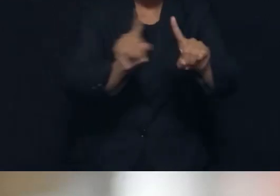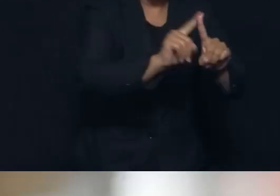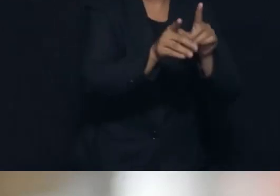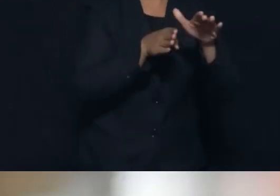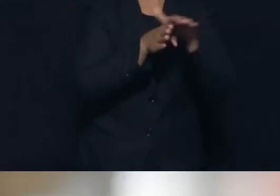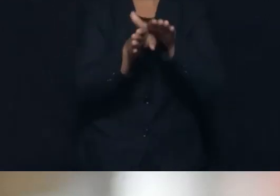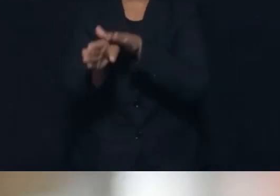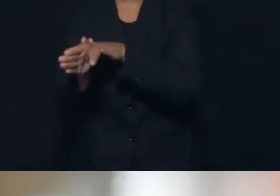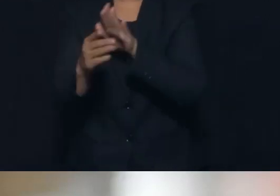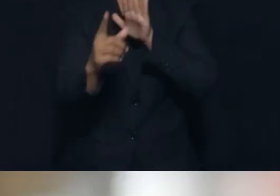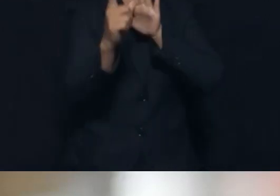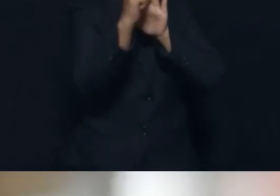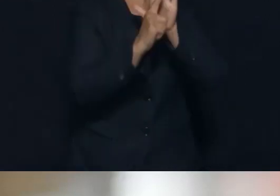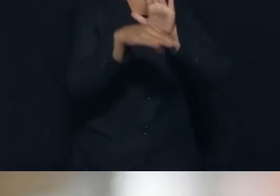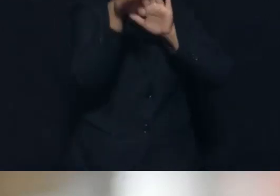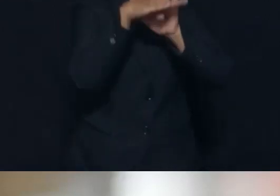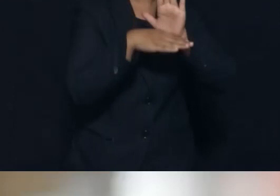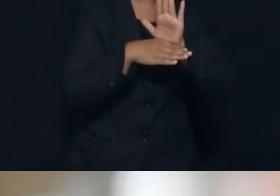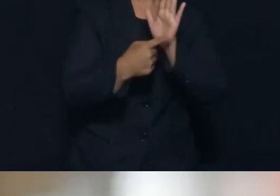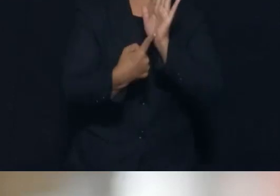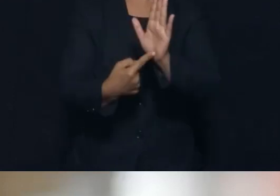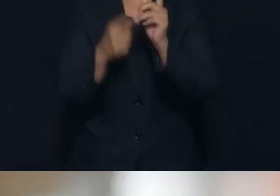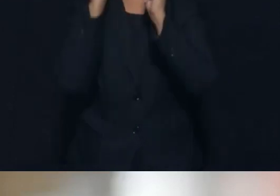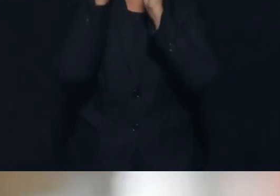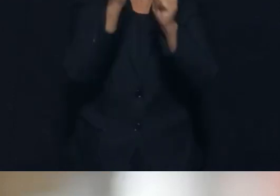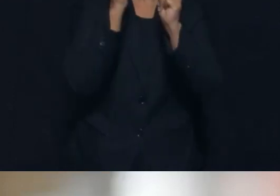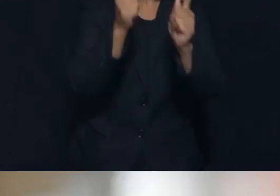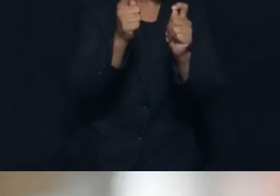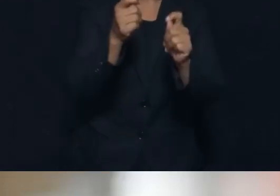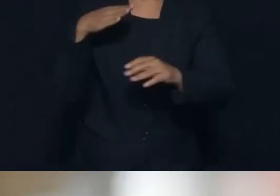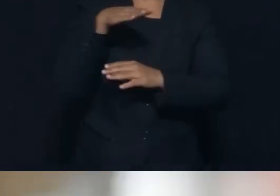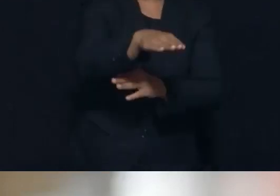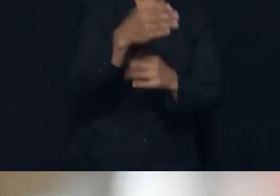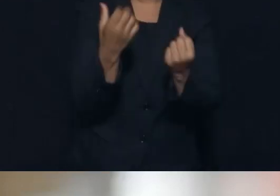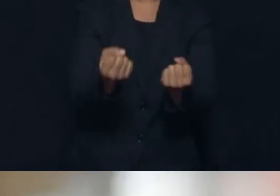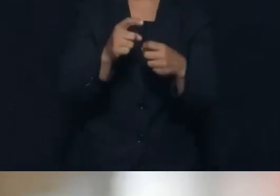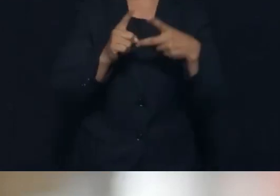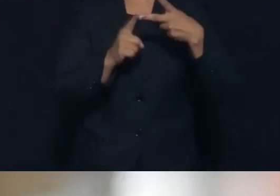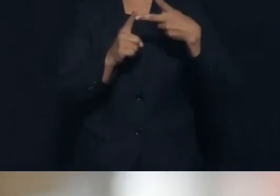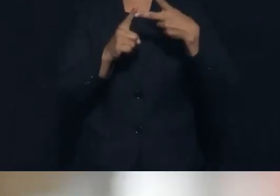accessibility legislation is also in other areas such as transport.